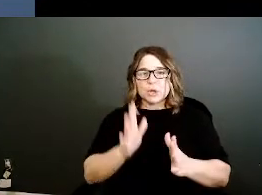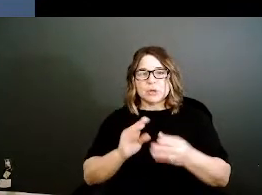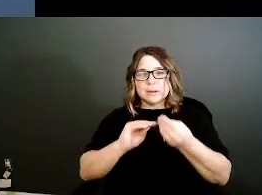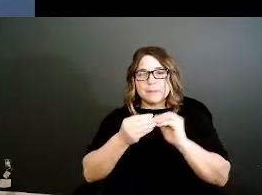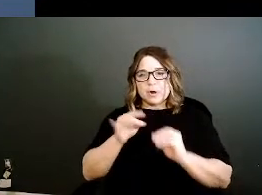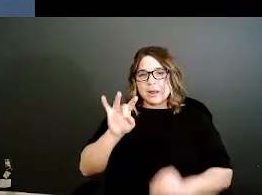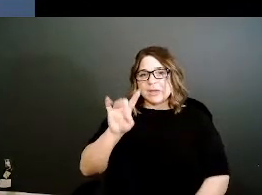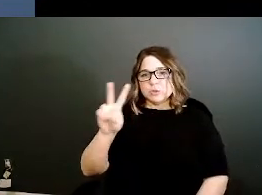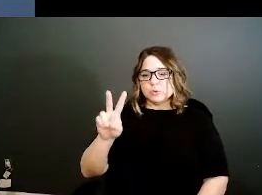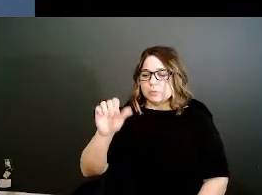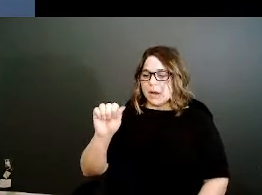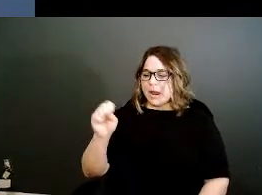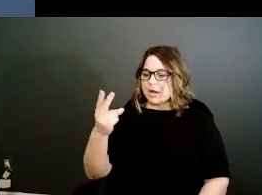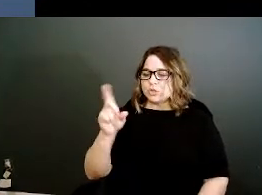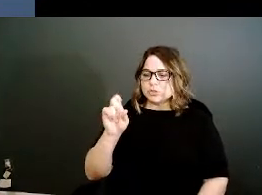≫ HELLO, MY NAME IS ASHLEY, AND I LIVE IN WARD 9 AND